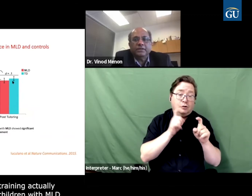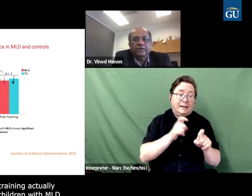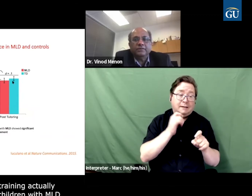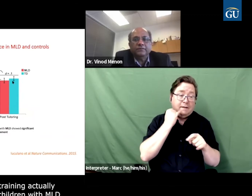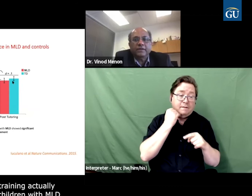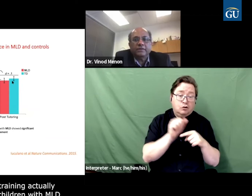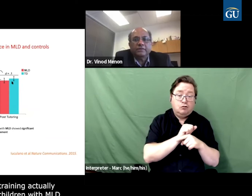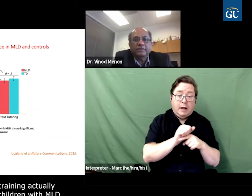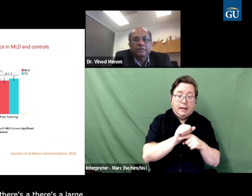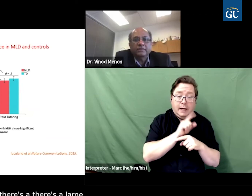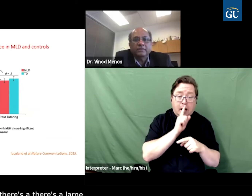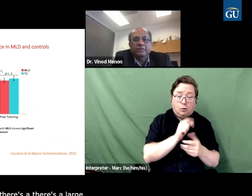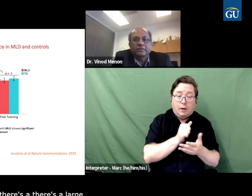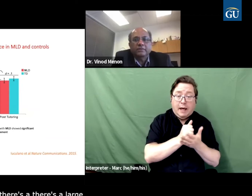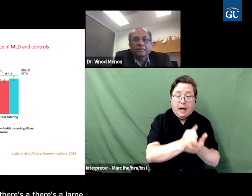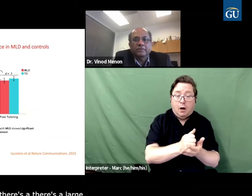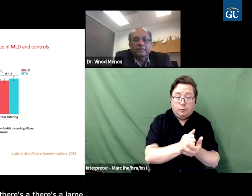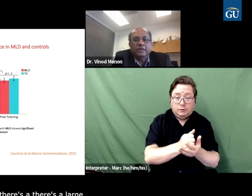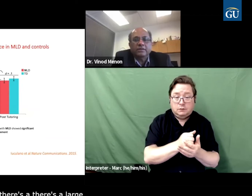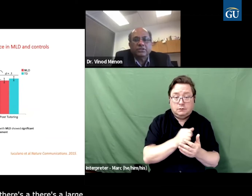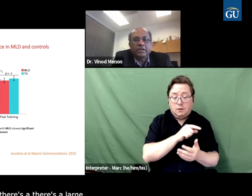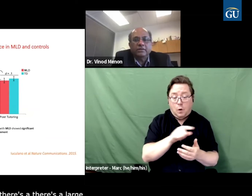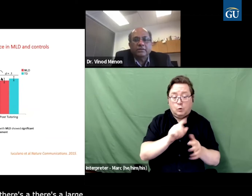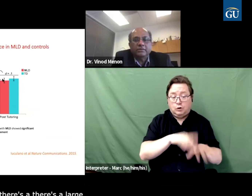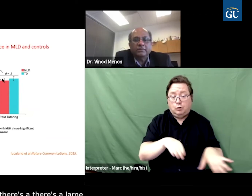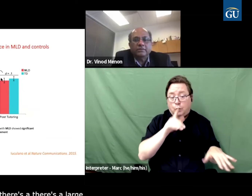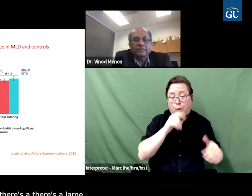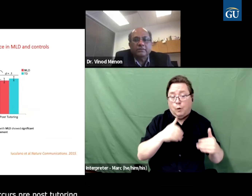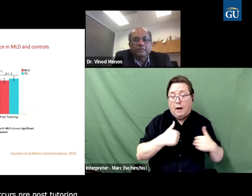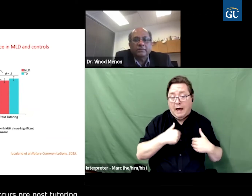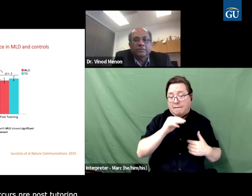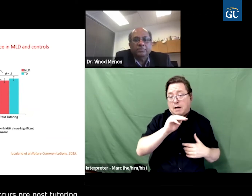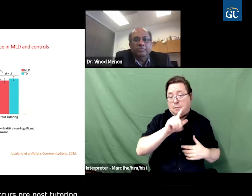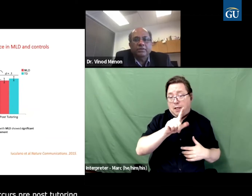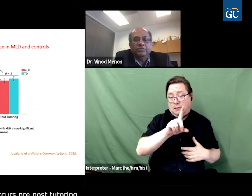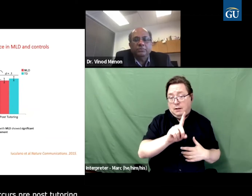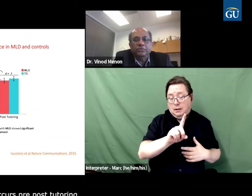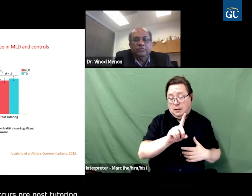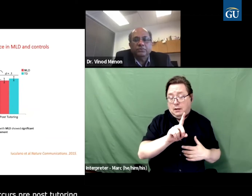children with mld and in fact there's a there's a large gain that